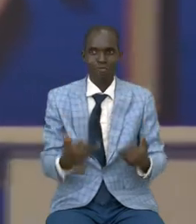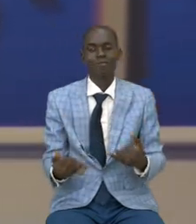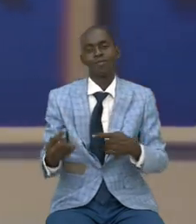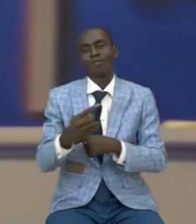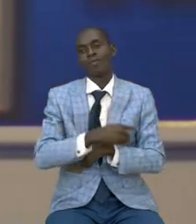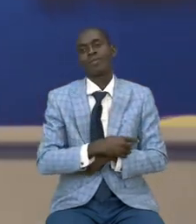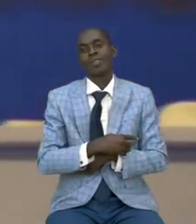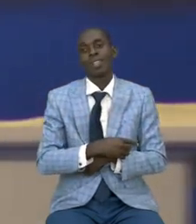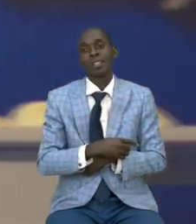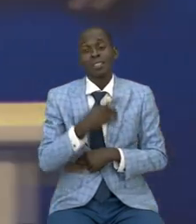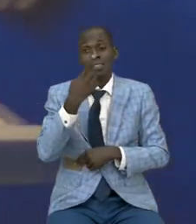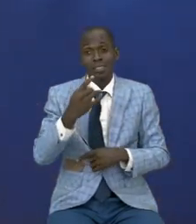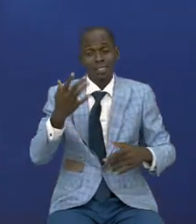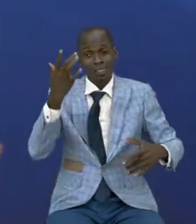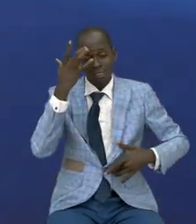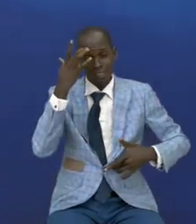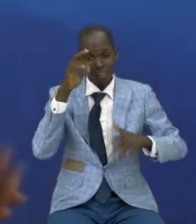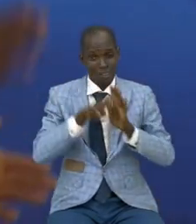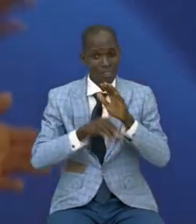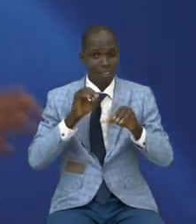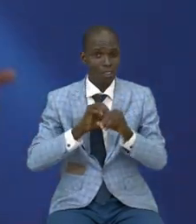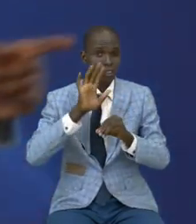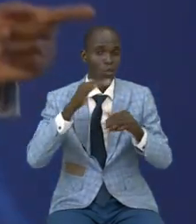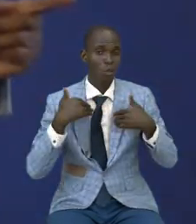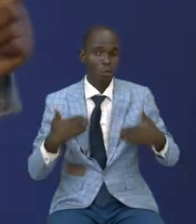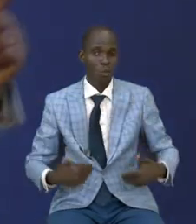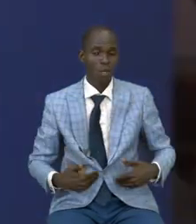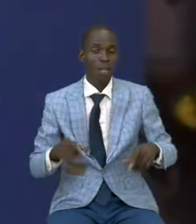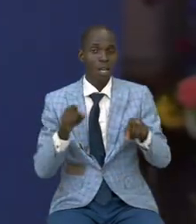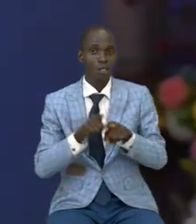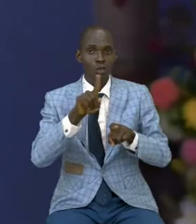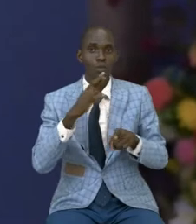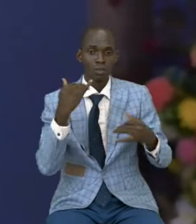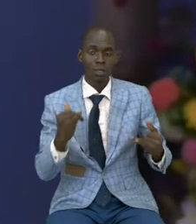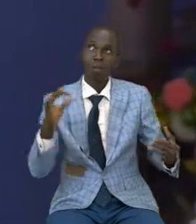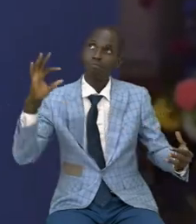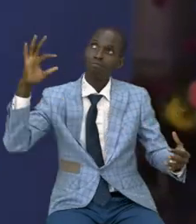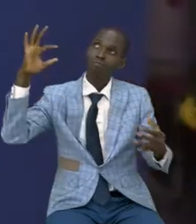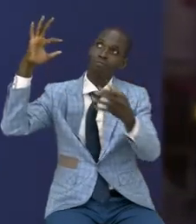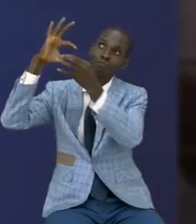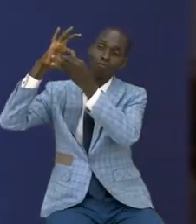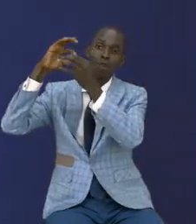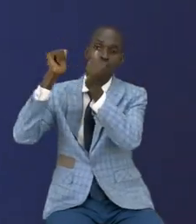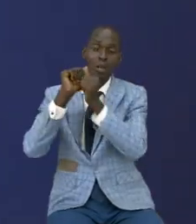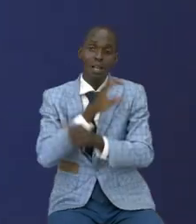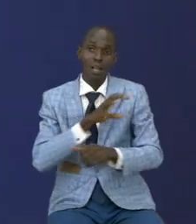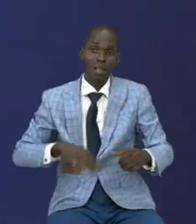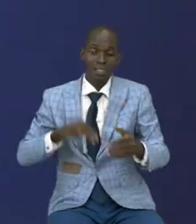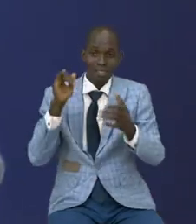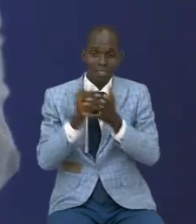the sickness in your body as you now connect with christ that sickness will be taken away